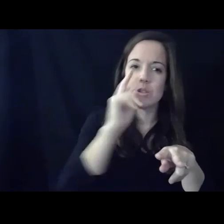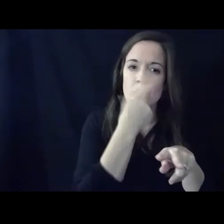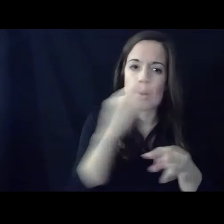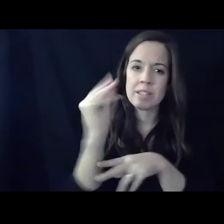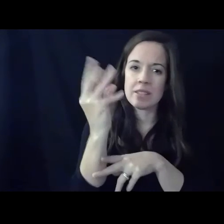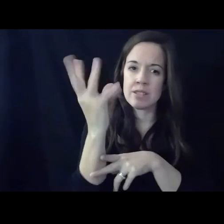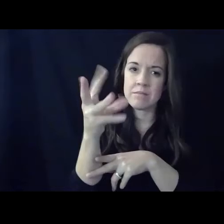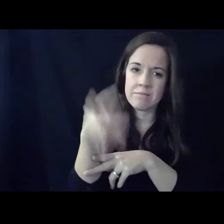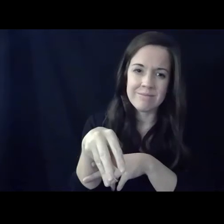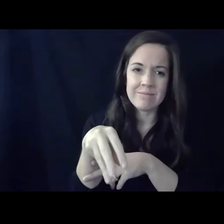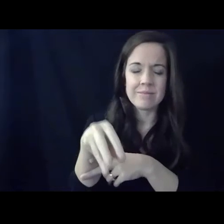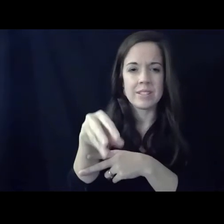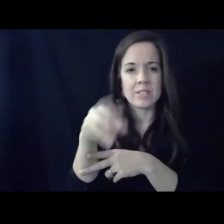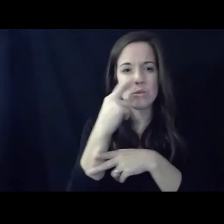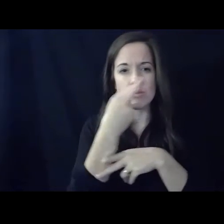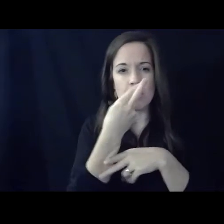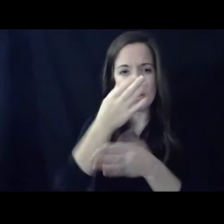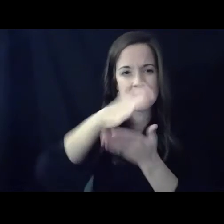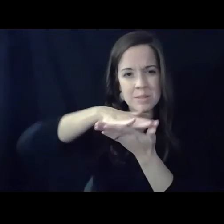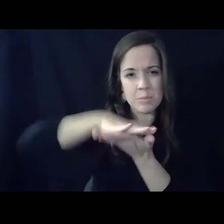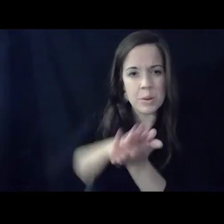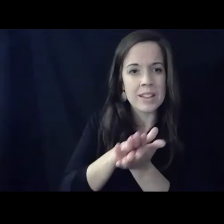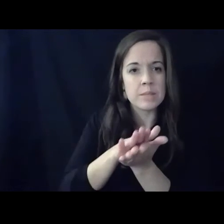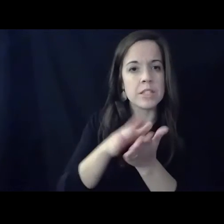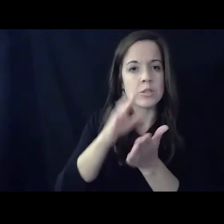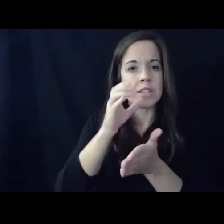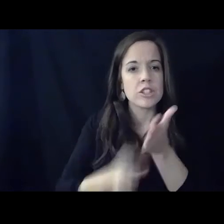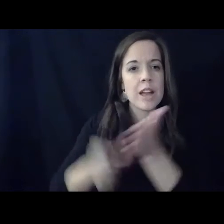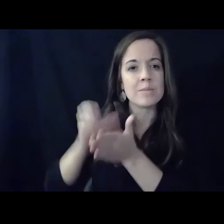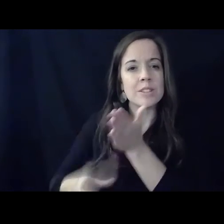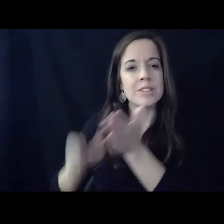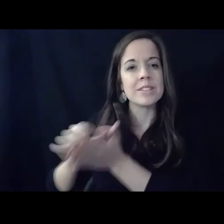Roses pressed between chapters of your girlfriend’s Herman Hesse.